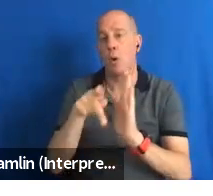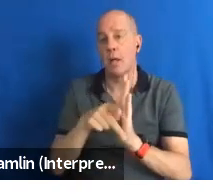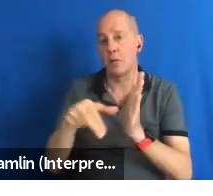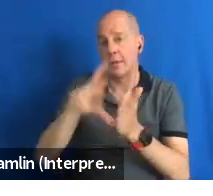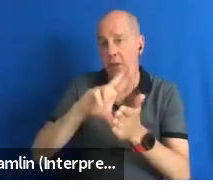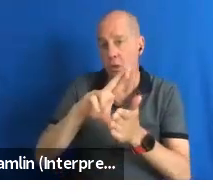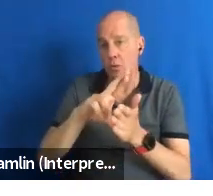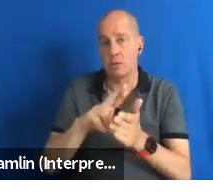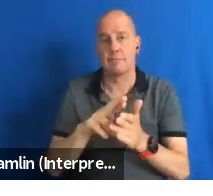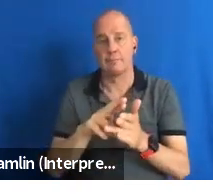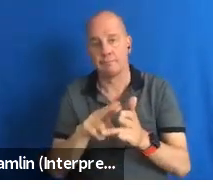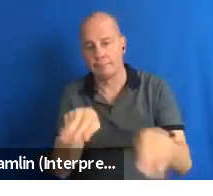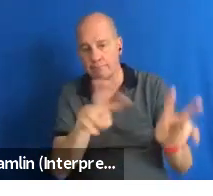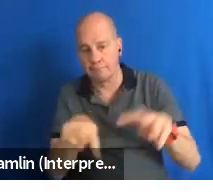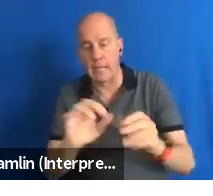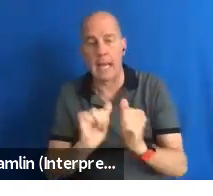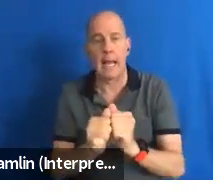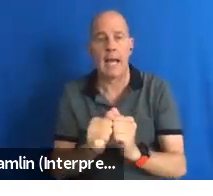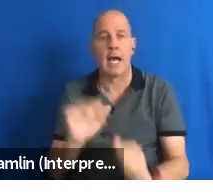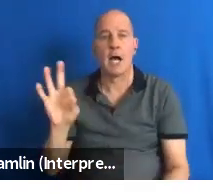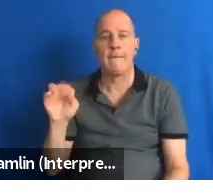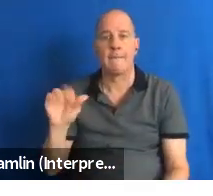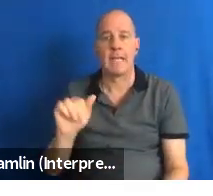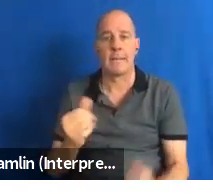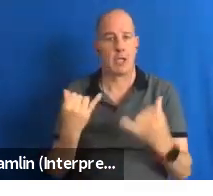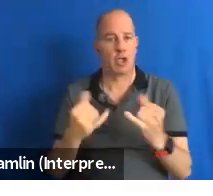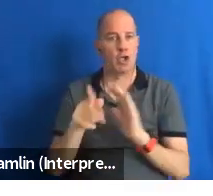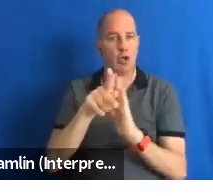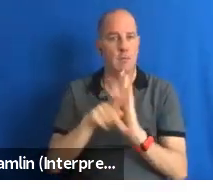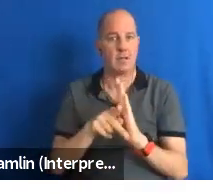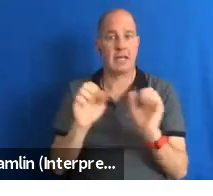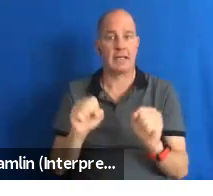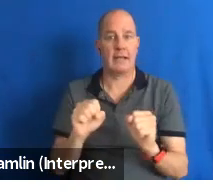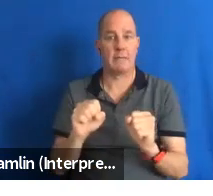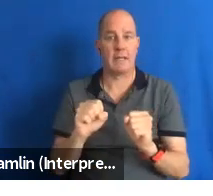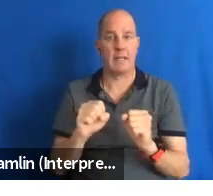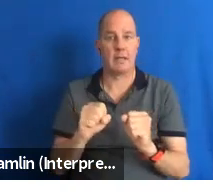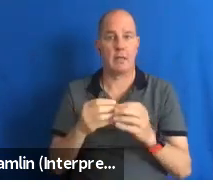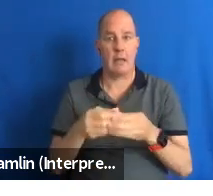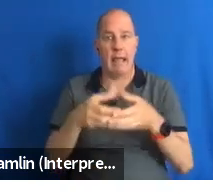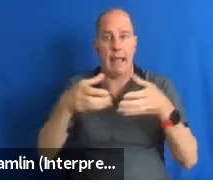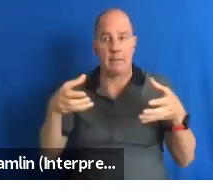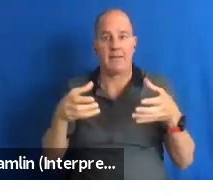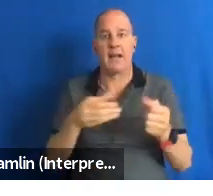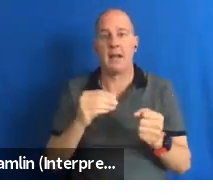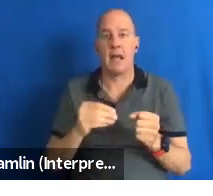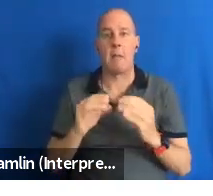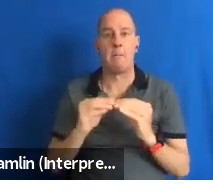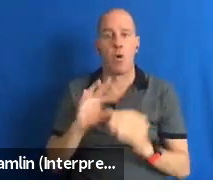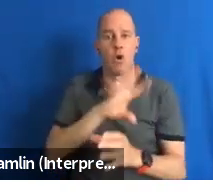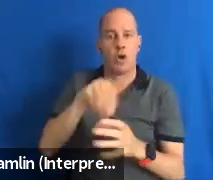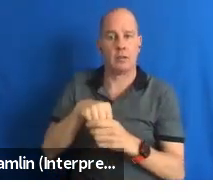looking at how FEMA's current policies can be amplified and more inclusive of persons with